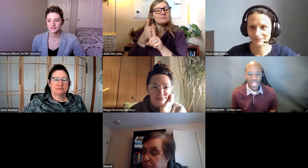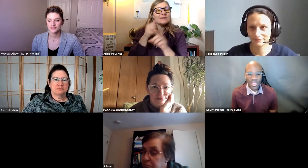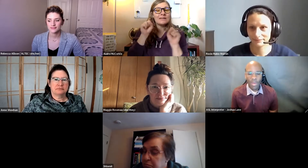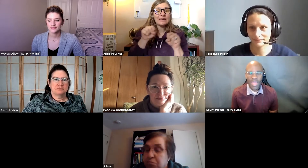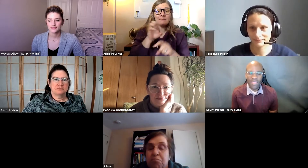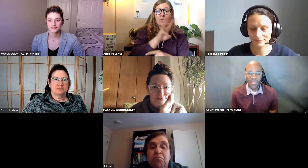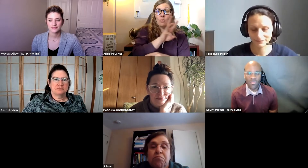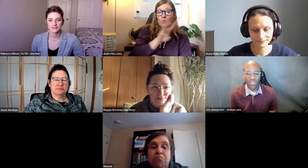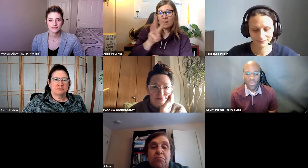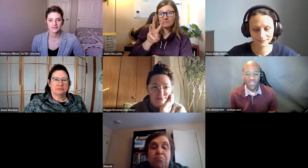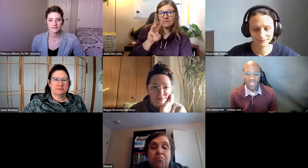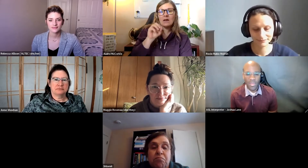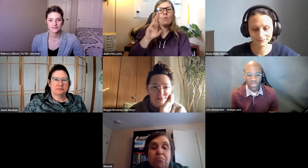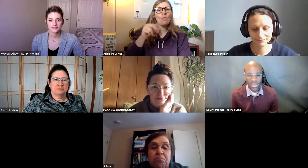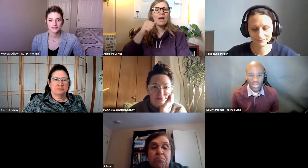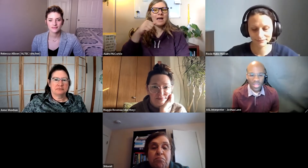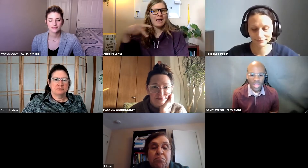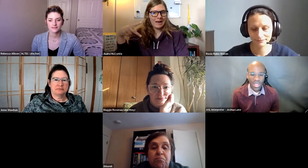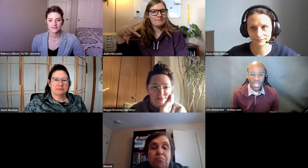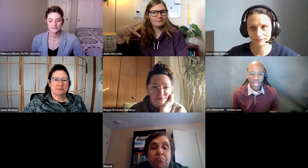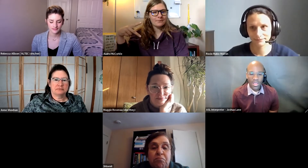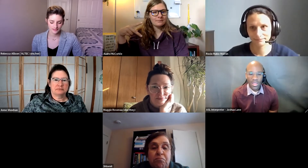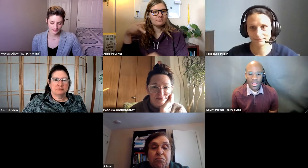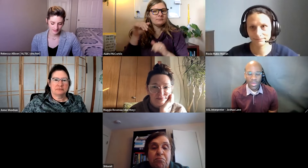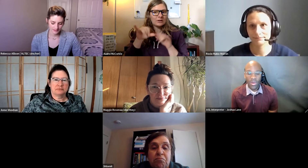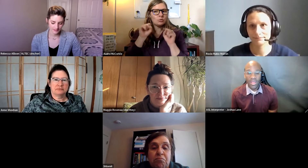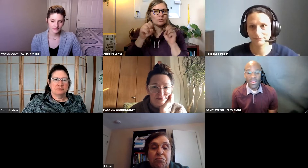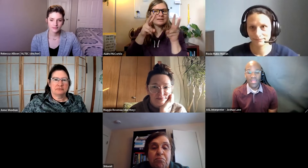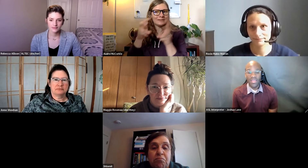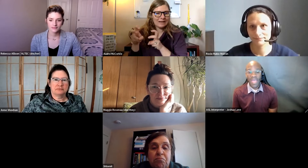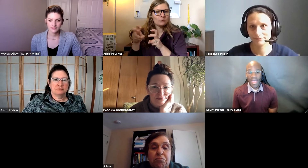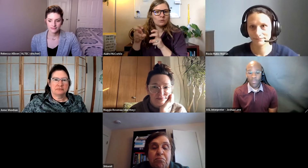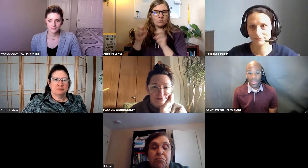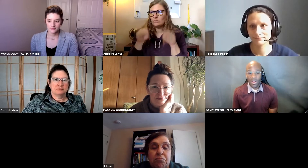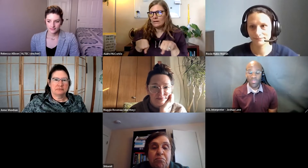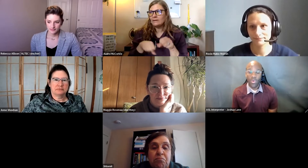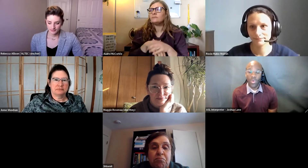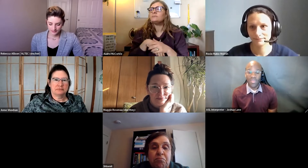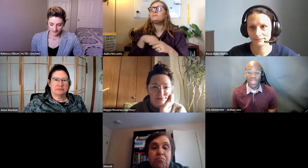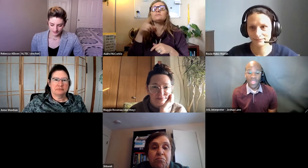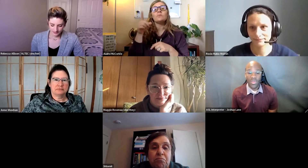You might be asking yourself, what is Flipgrid? Well it is an app and also a website that you can